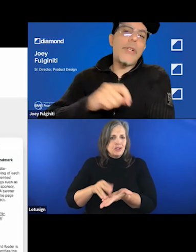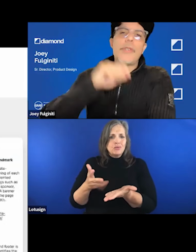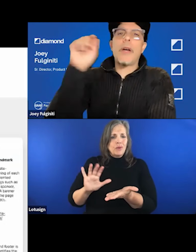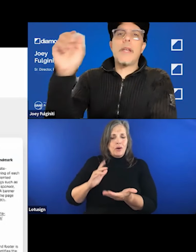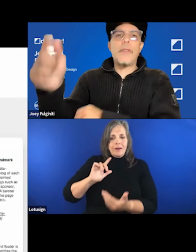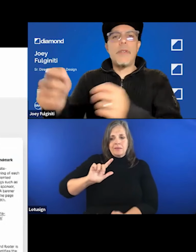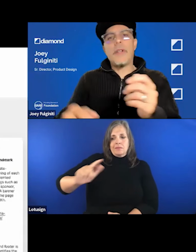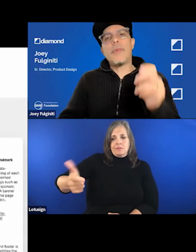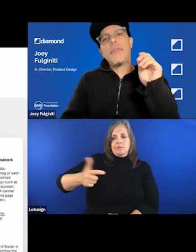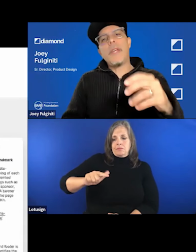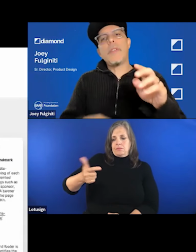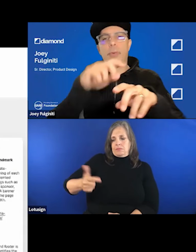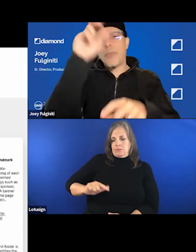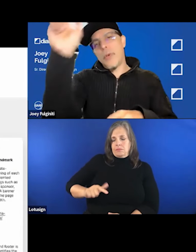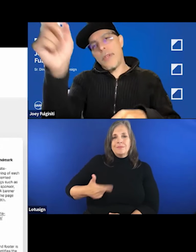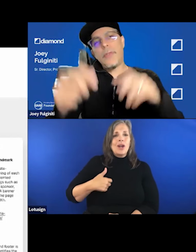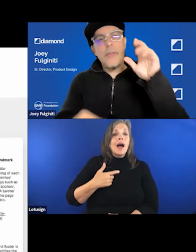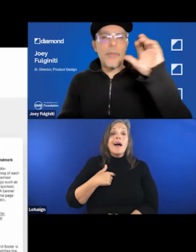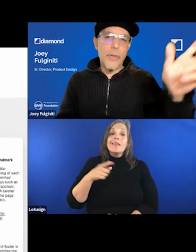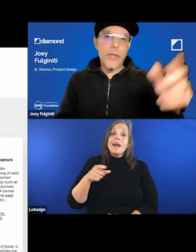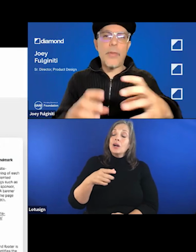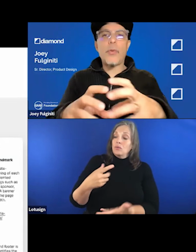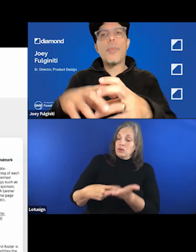just talking to the developers saying this we should go this this should do this this opens